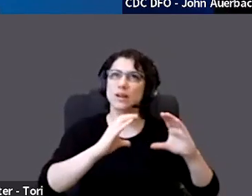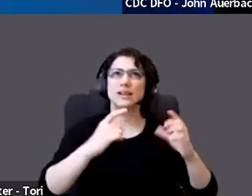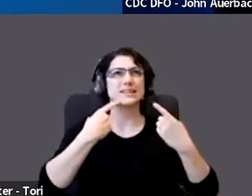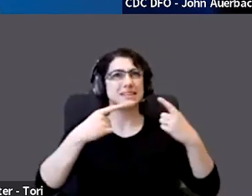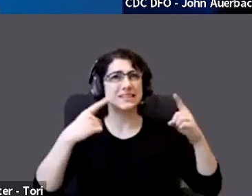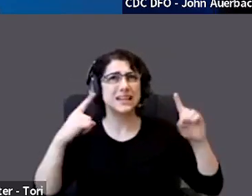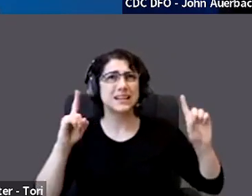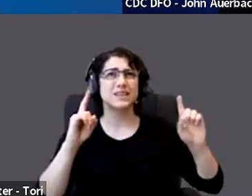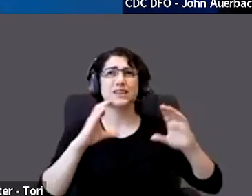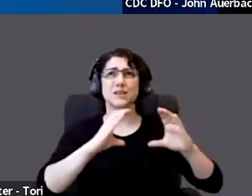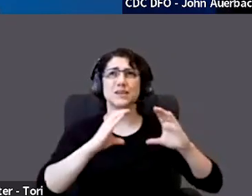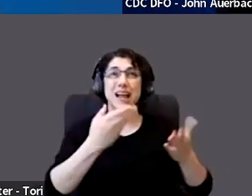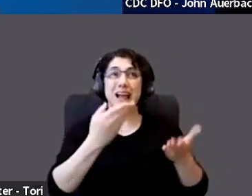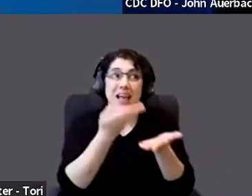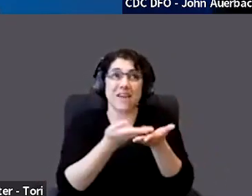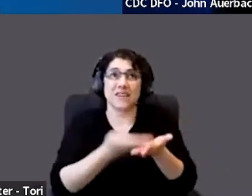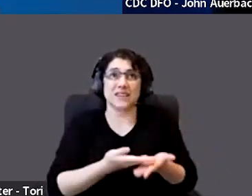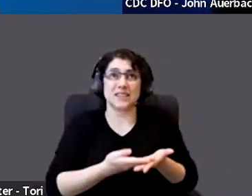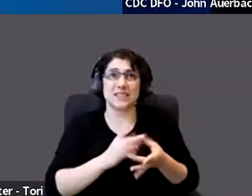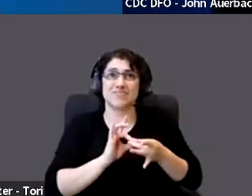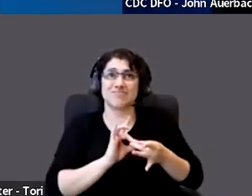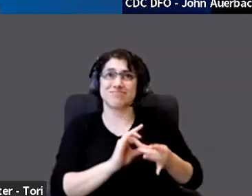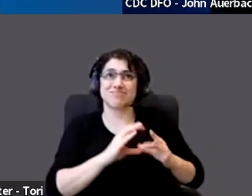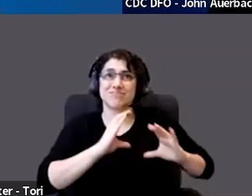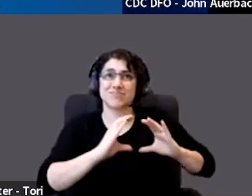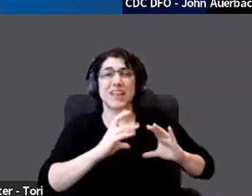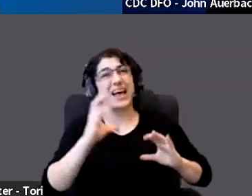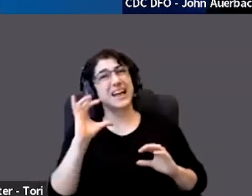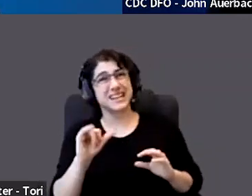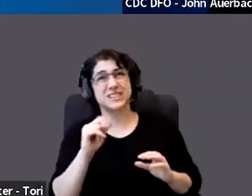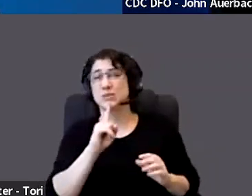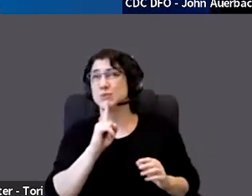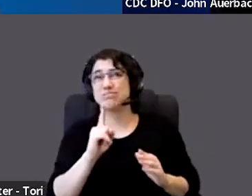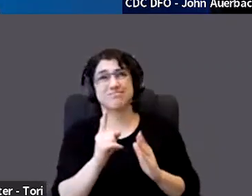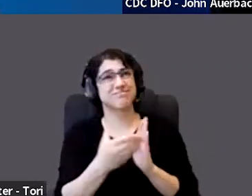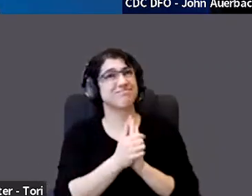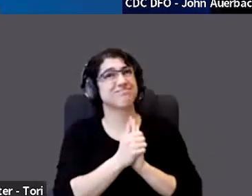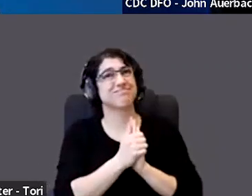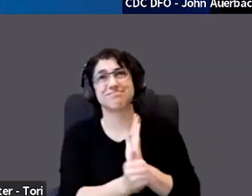evidence-based communication, is truly a skill, as we all know. And we all think we can communicate. We can all talk.